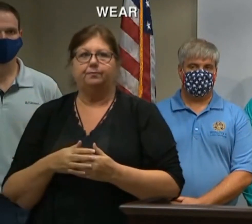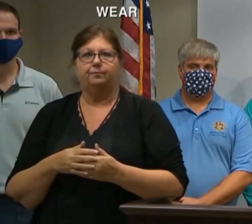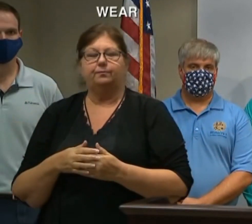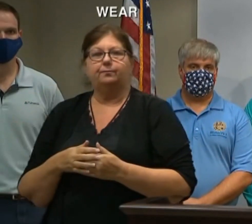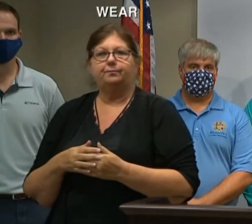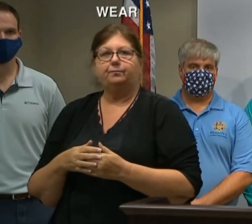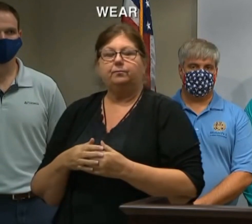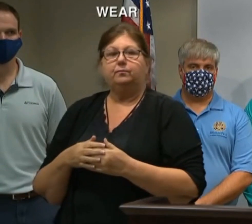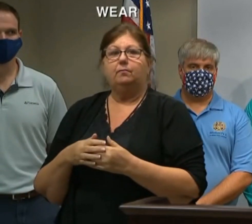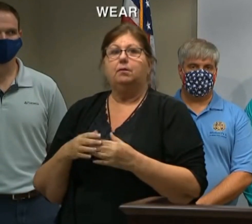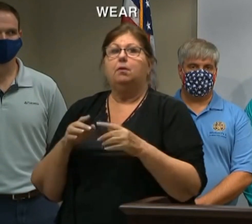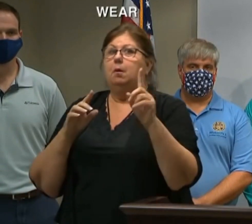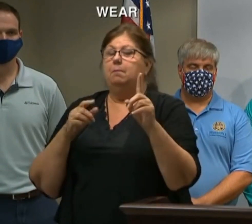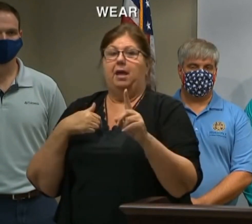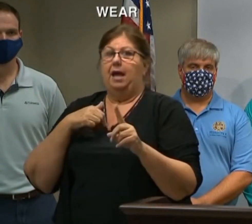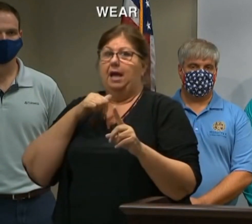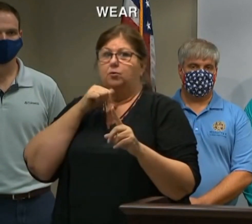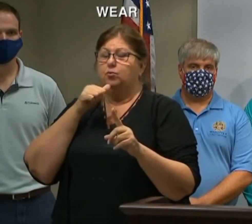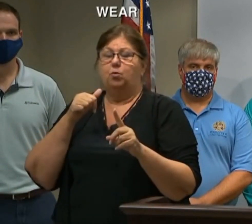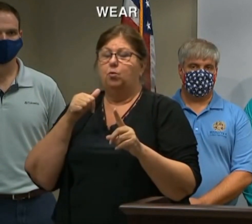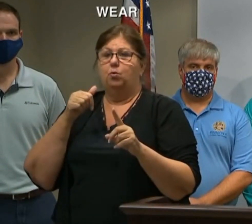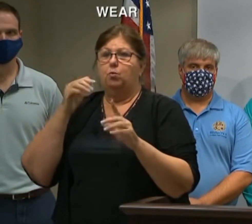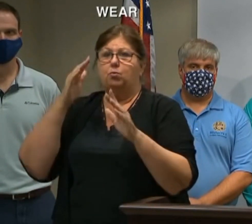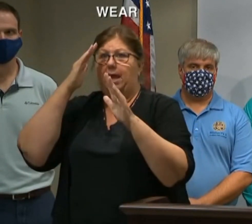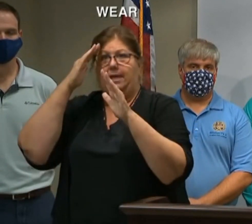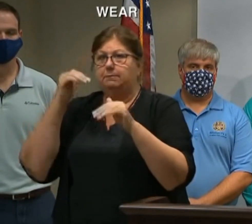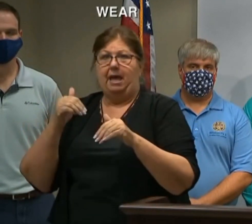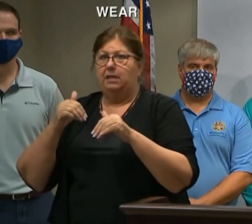process but i don't expect it to you know drag on i think we're going to